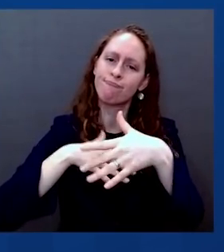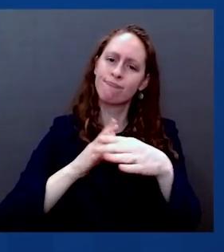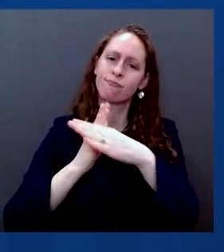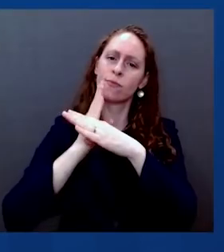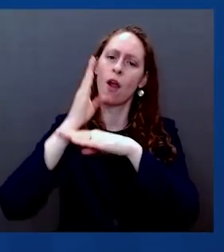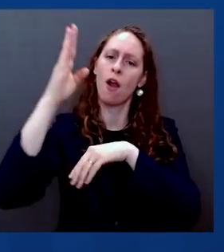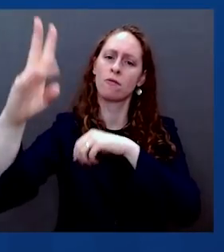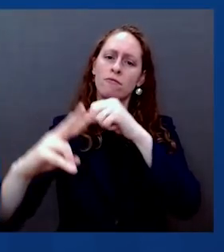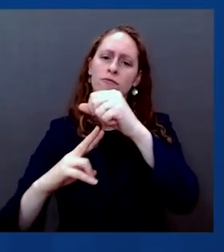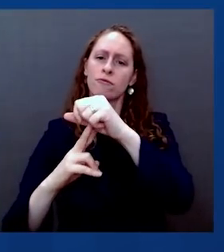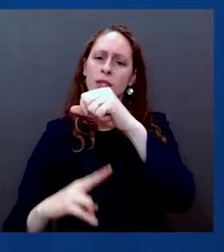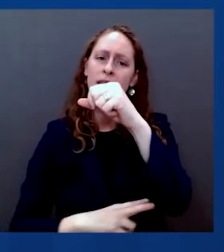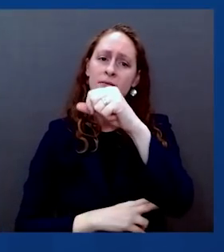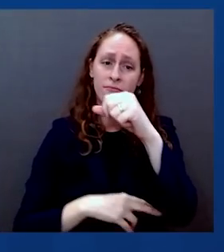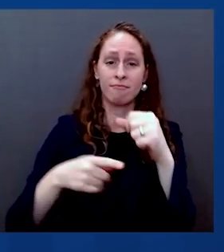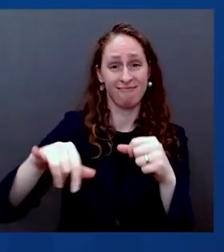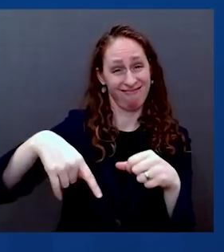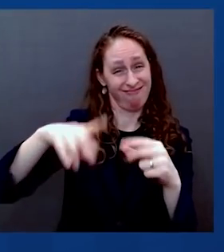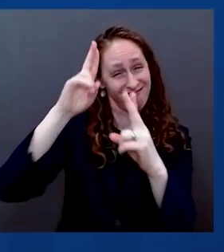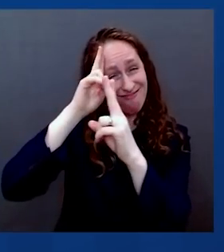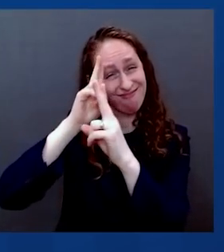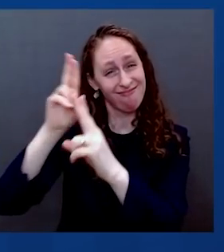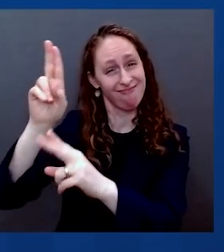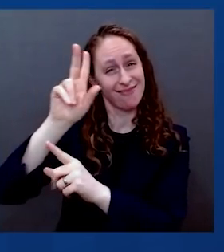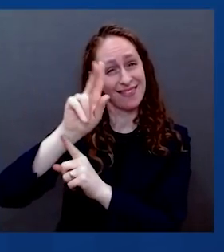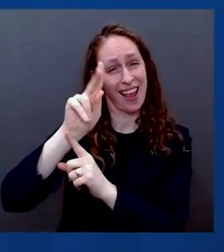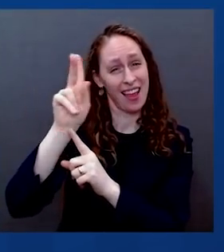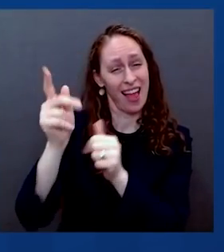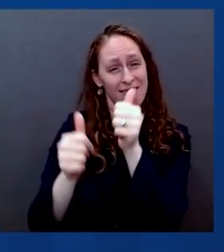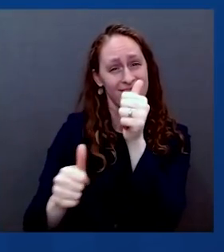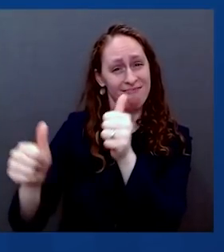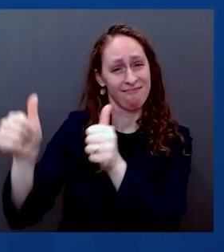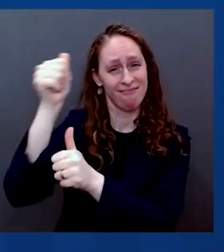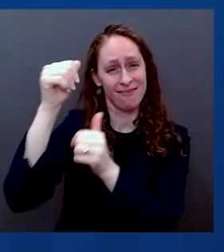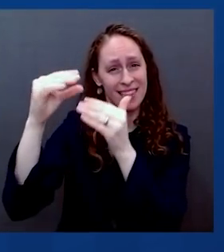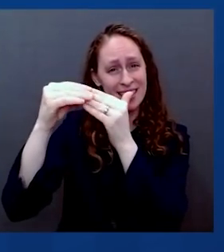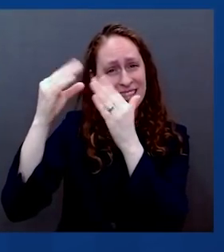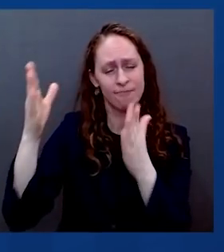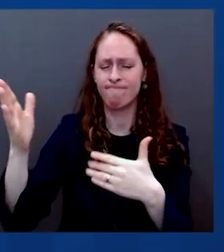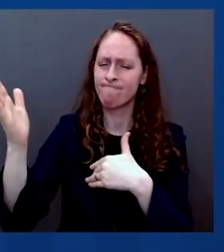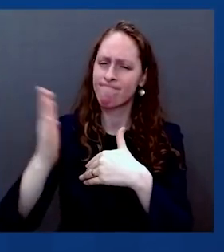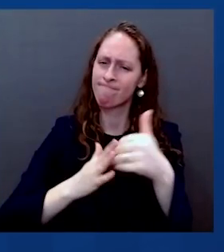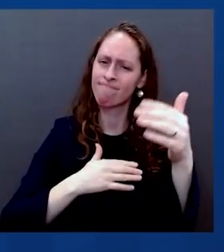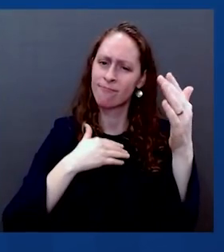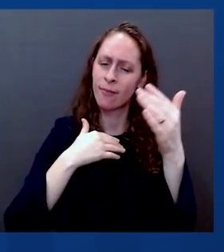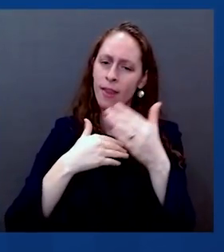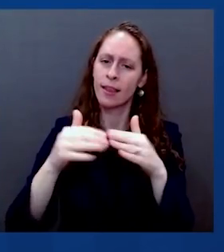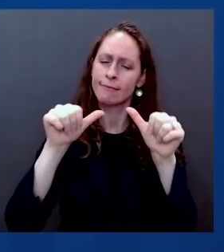to confront the hard truths and to act -- to act to keep the promise of America alive: